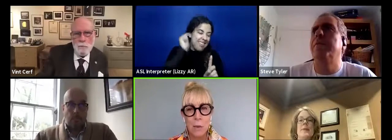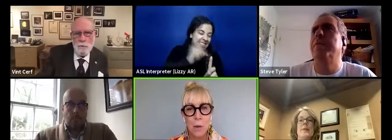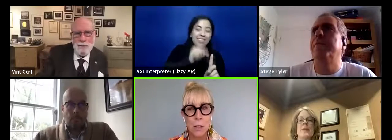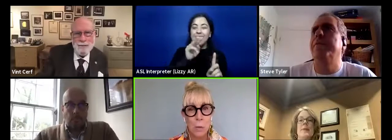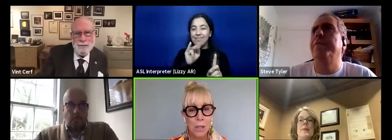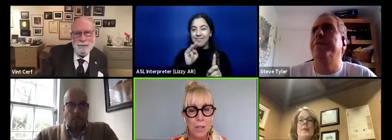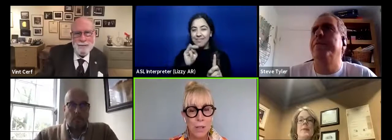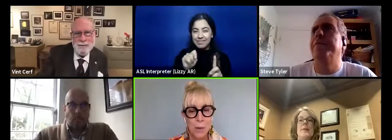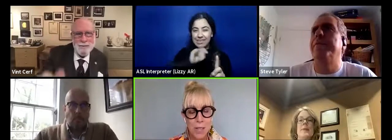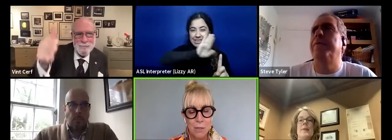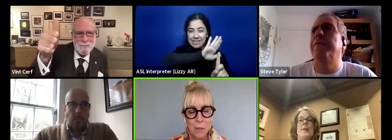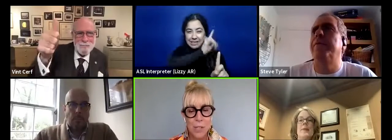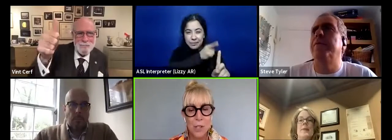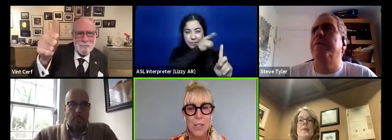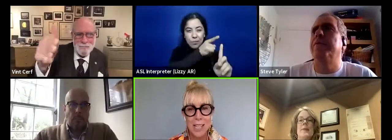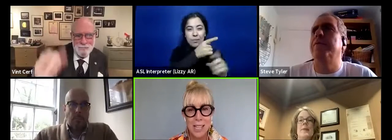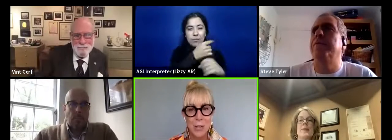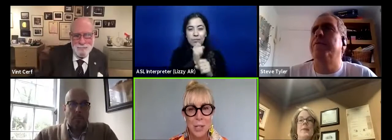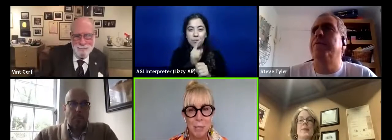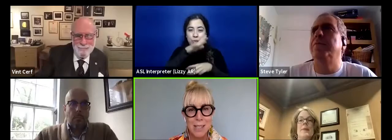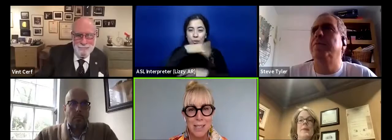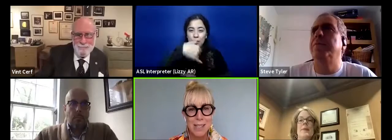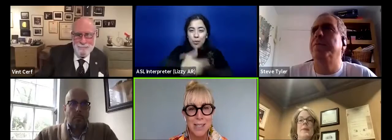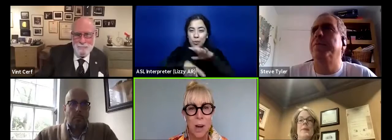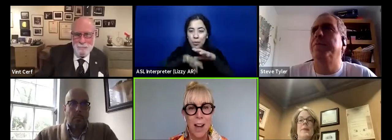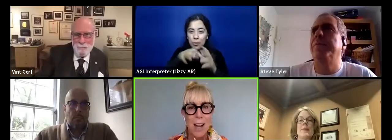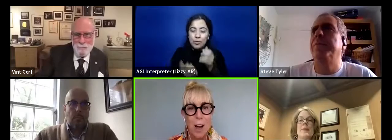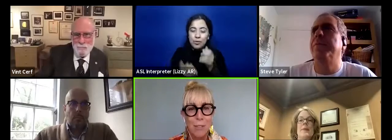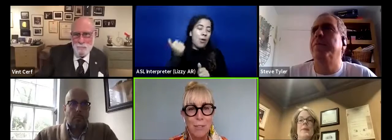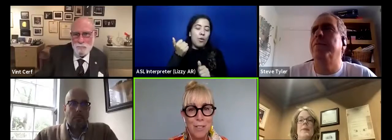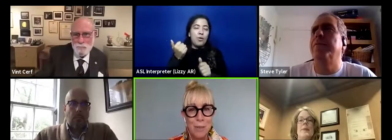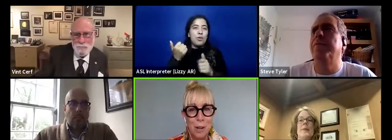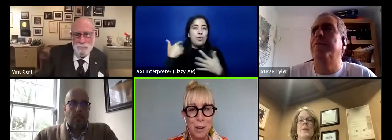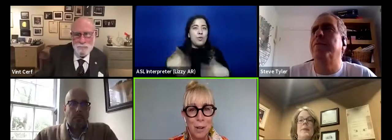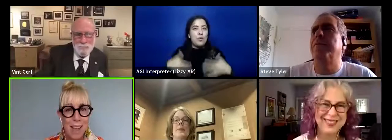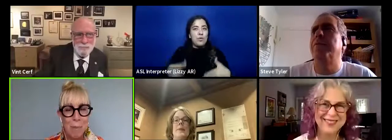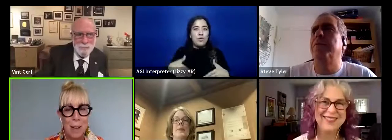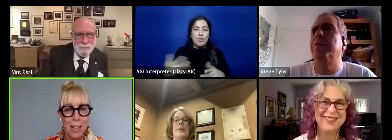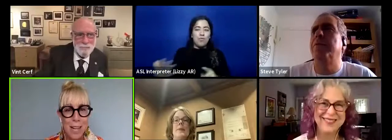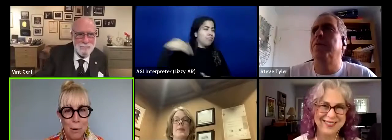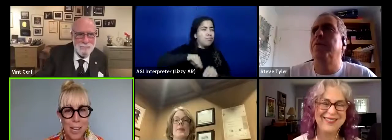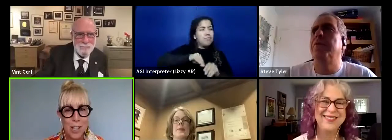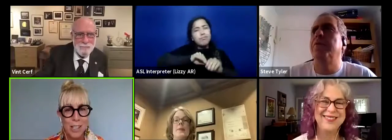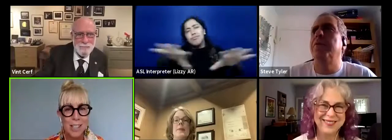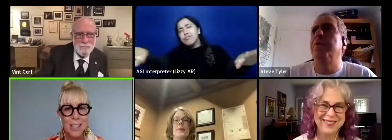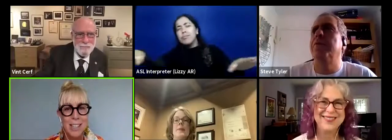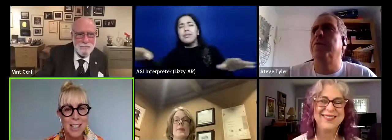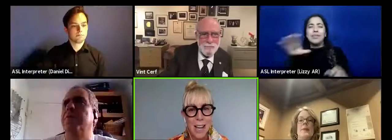among the world's most influential CEOs in their business. So I love, Vint, what you were saying about collaboration.